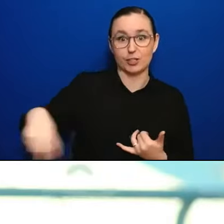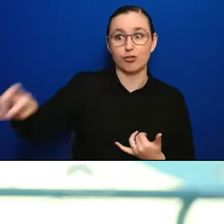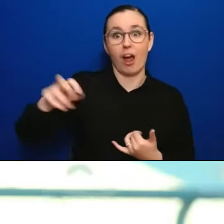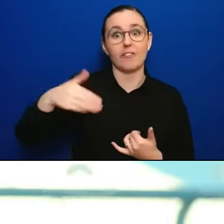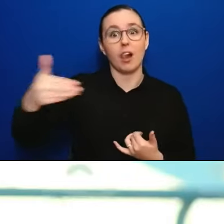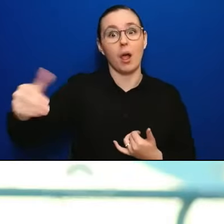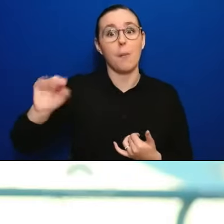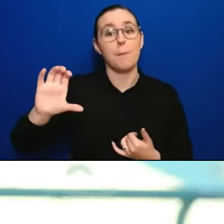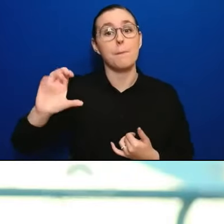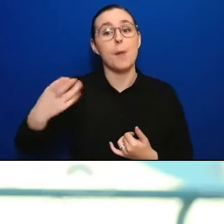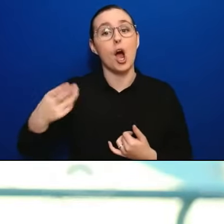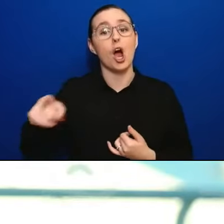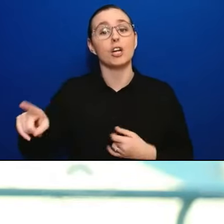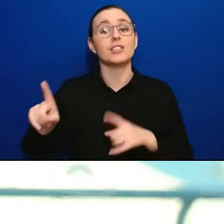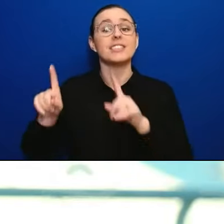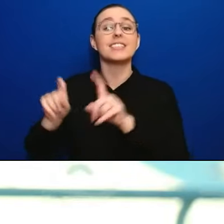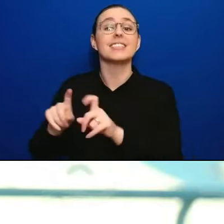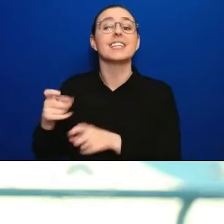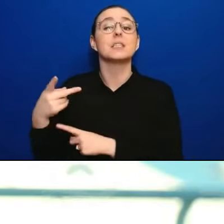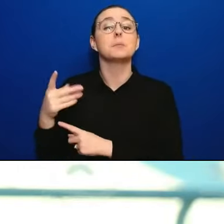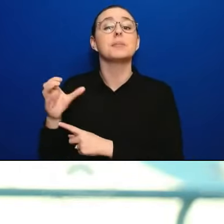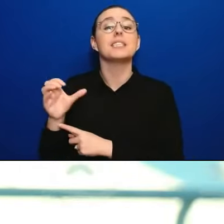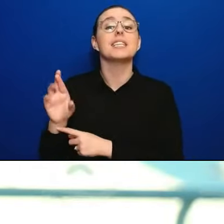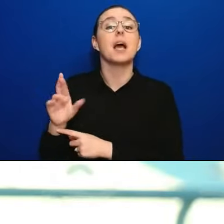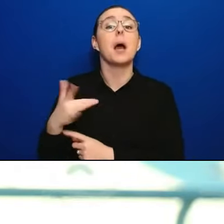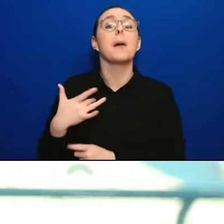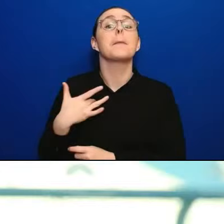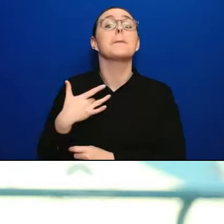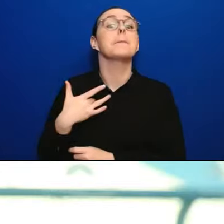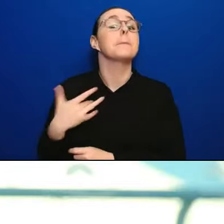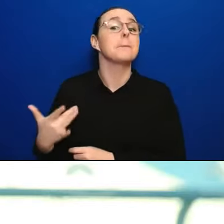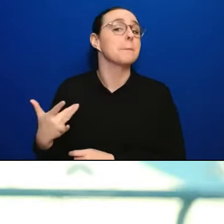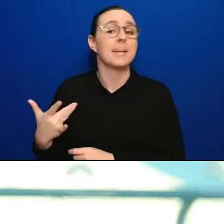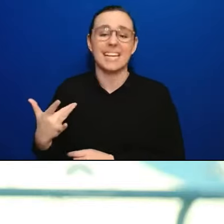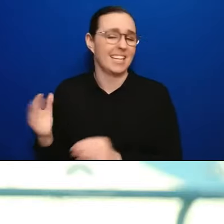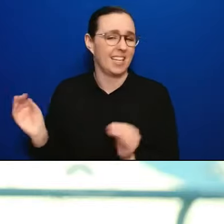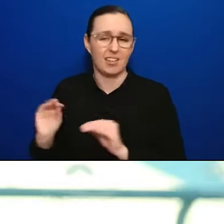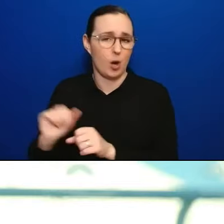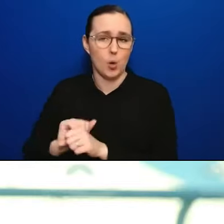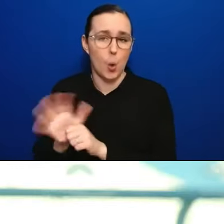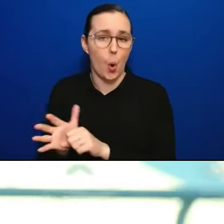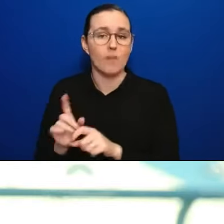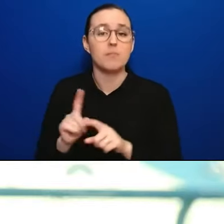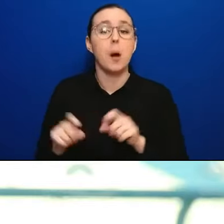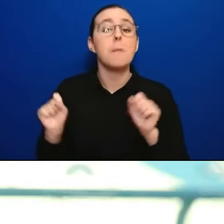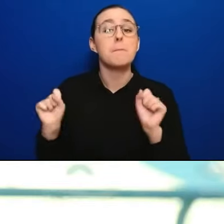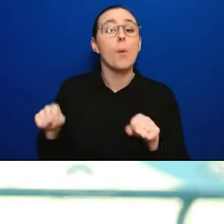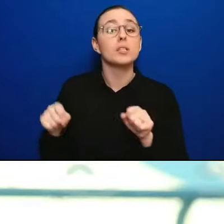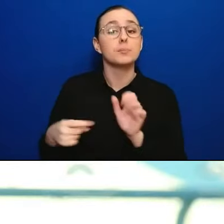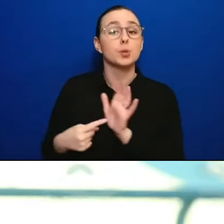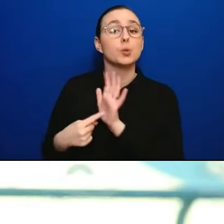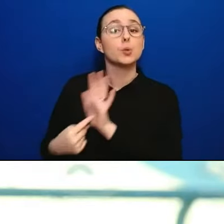we're talking out in March somebody who had an infection now is unlikely to test